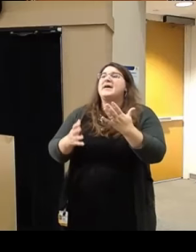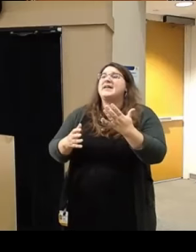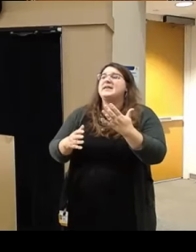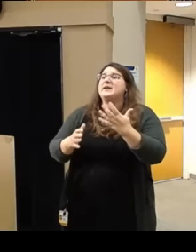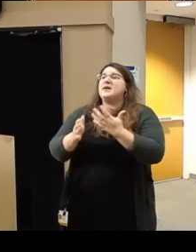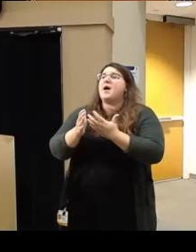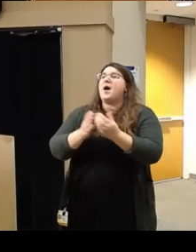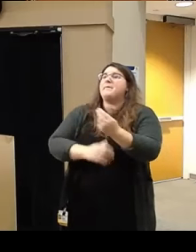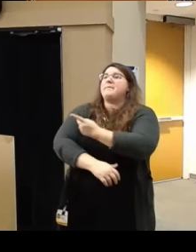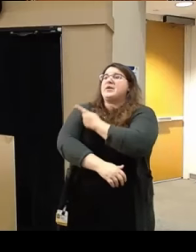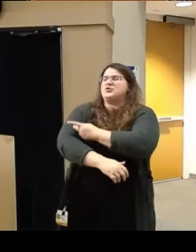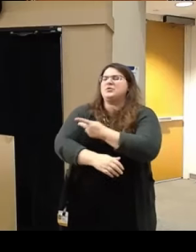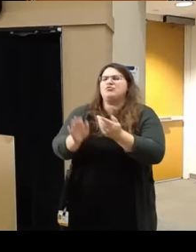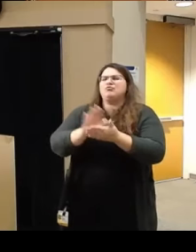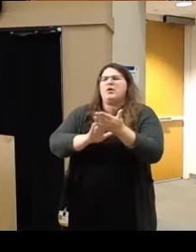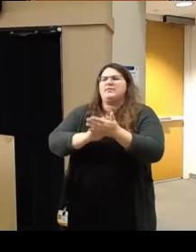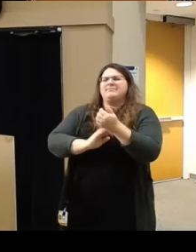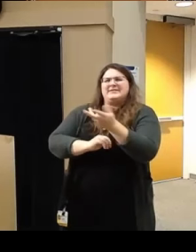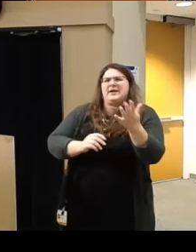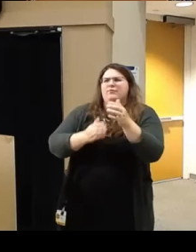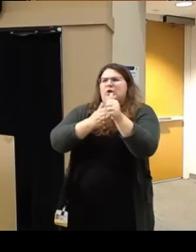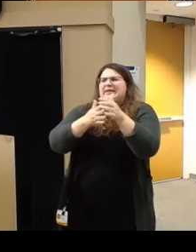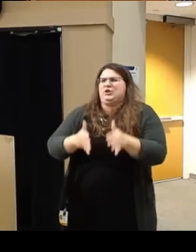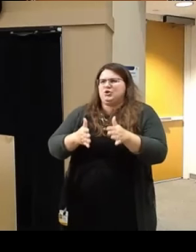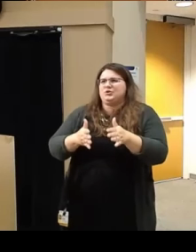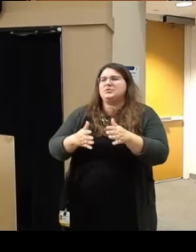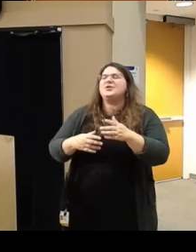be more um information about how you would divvy up the group notes between